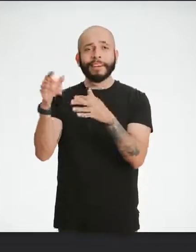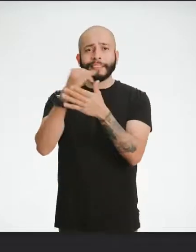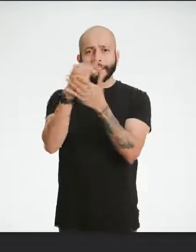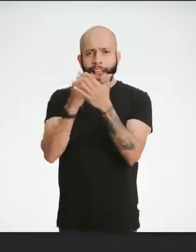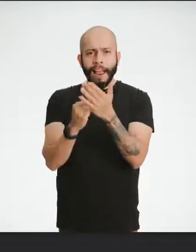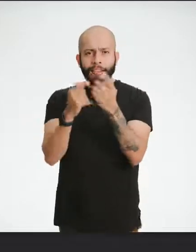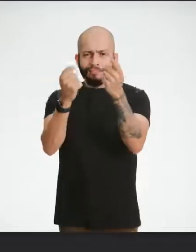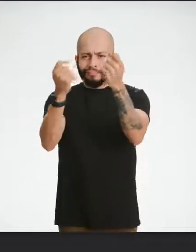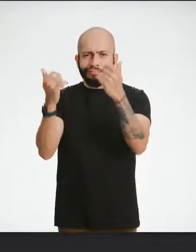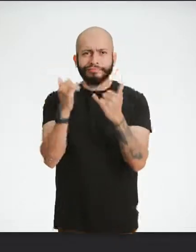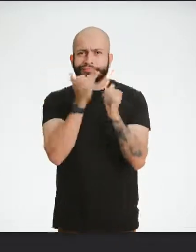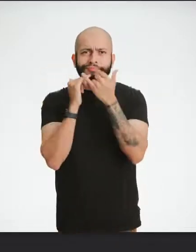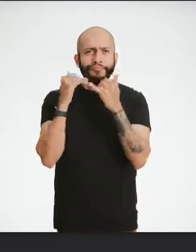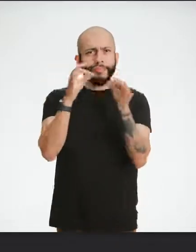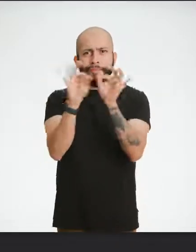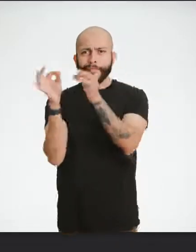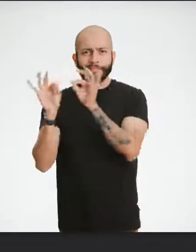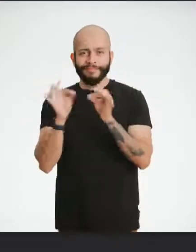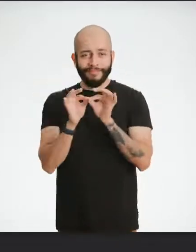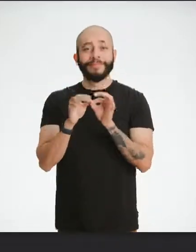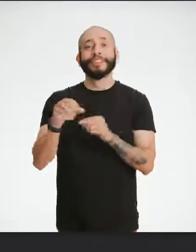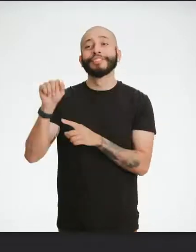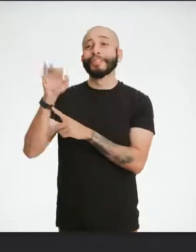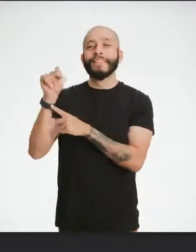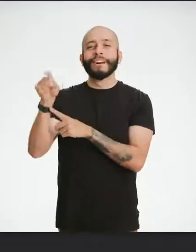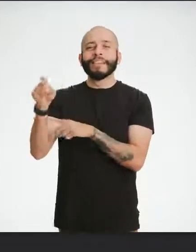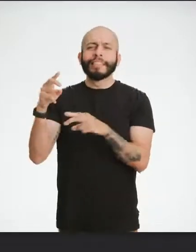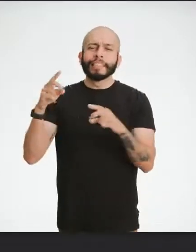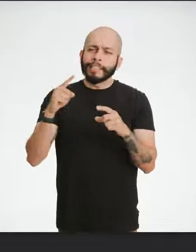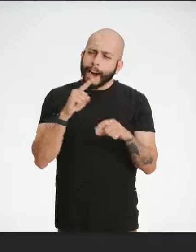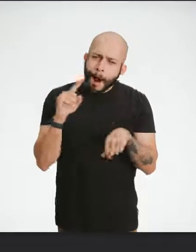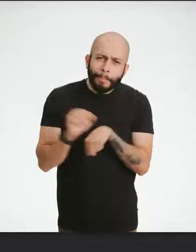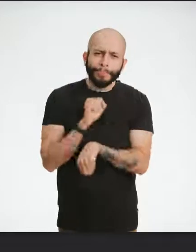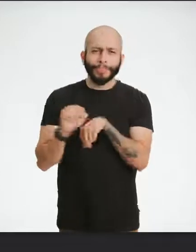And its design eliminates entire categories of programming errors.